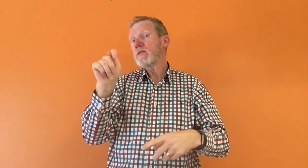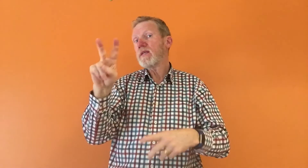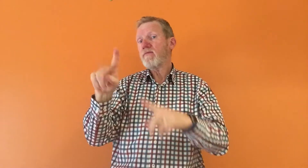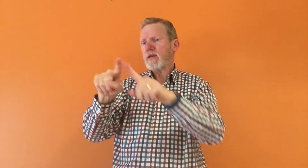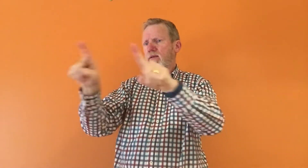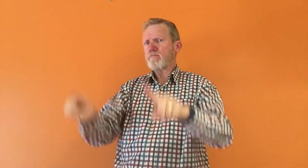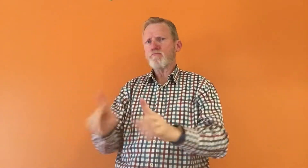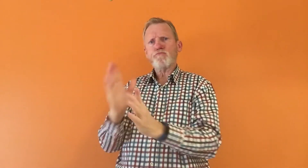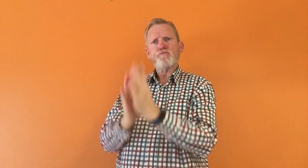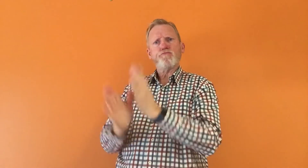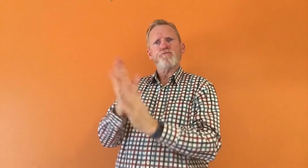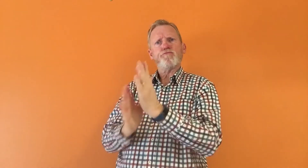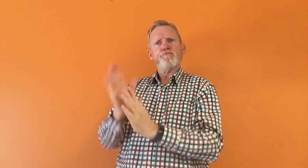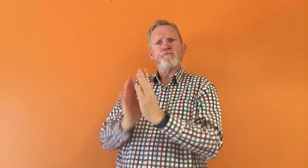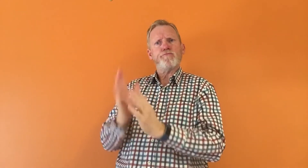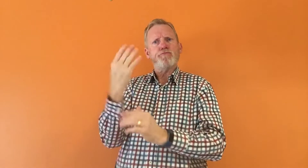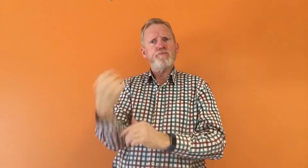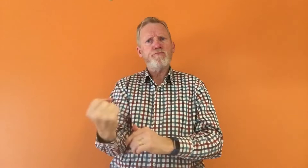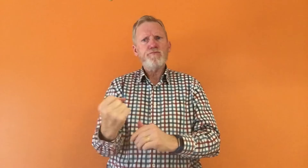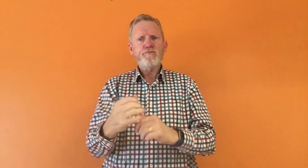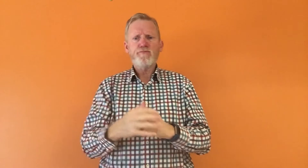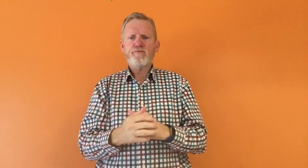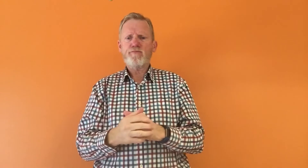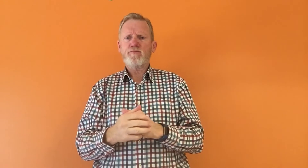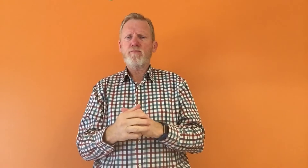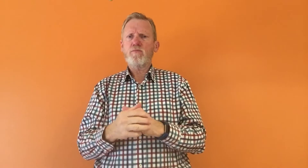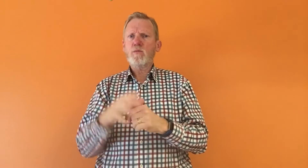Recording oneself on TV screen.